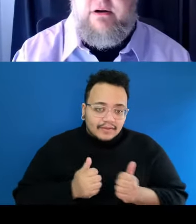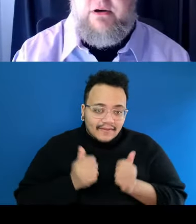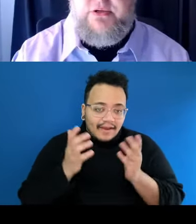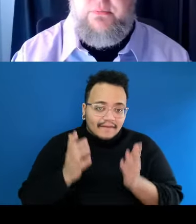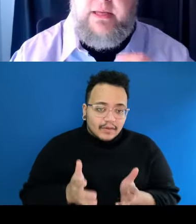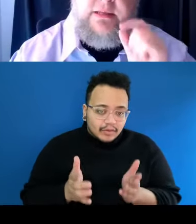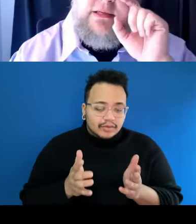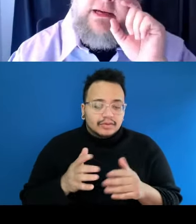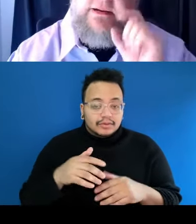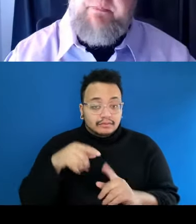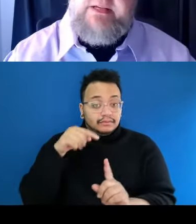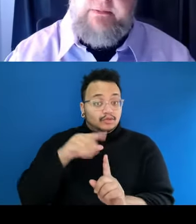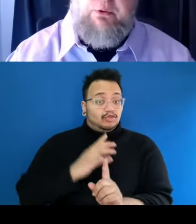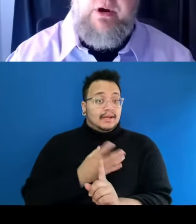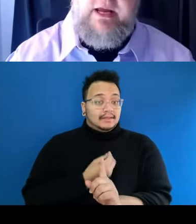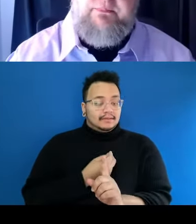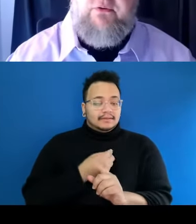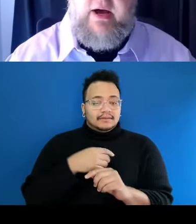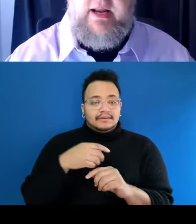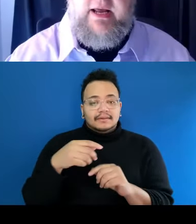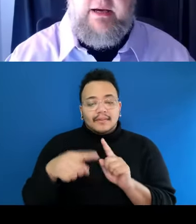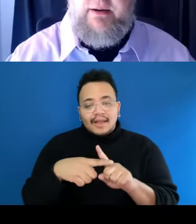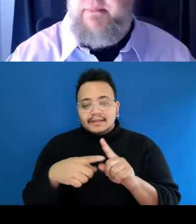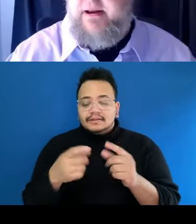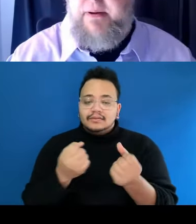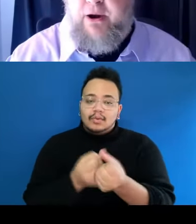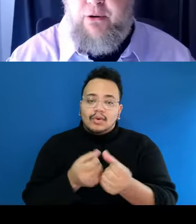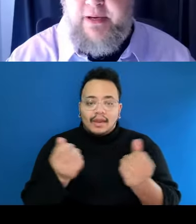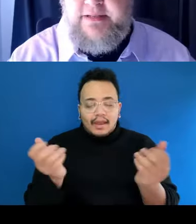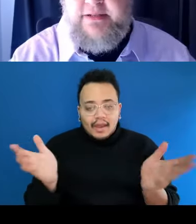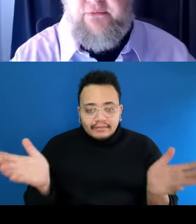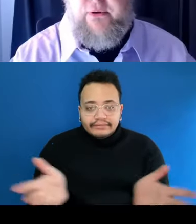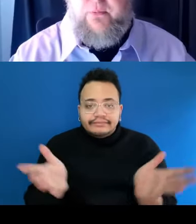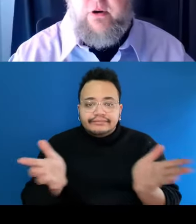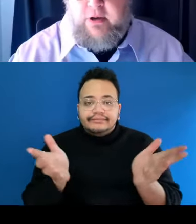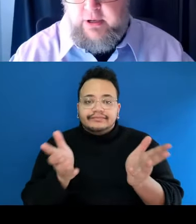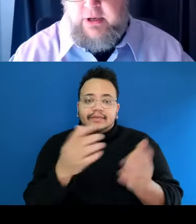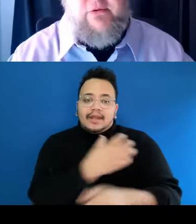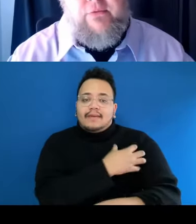but it also means supporting and providing that empowerment framework